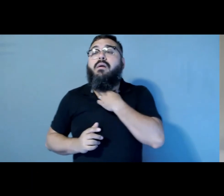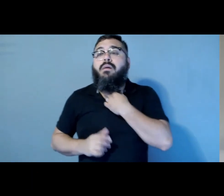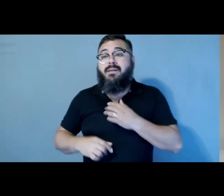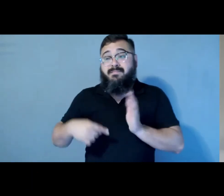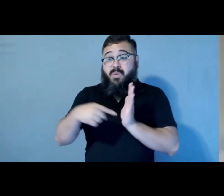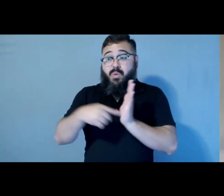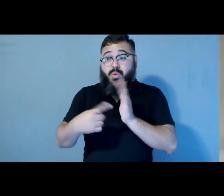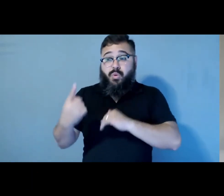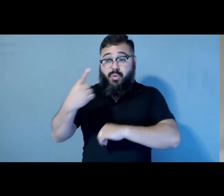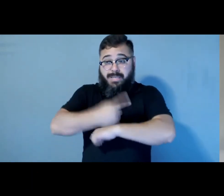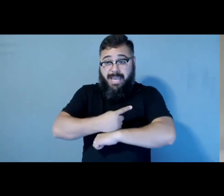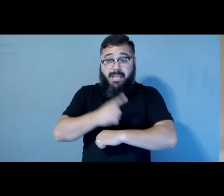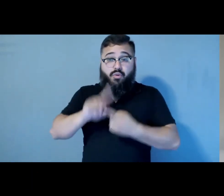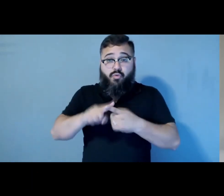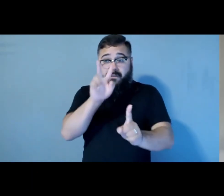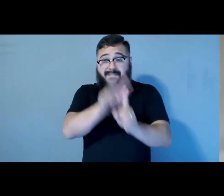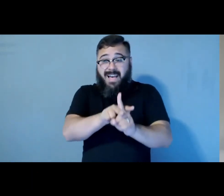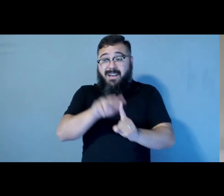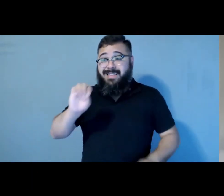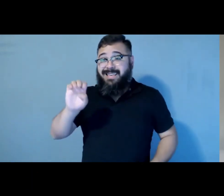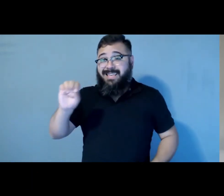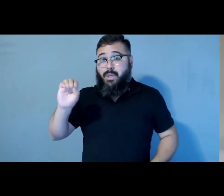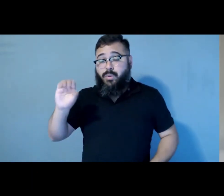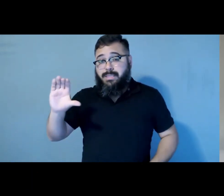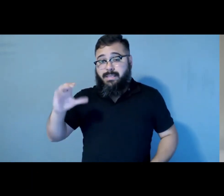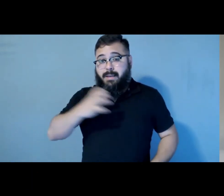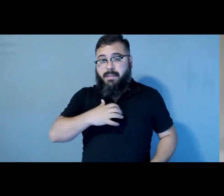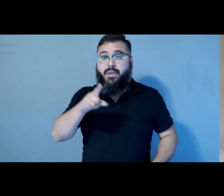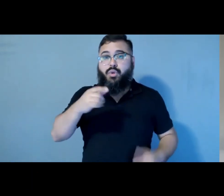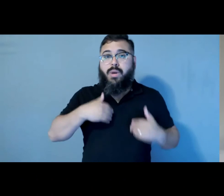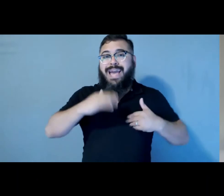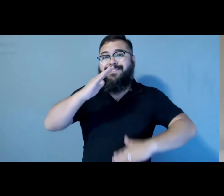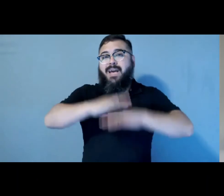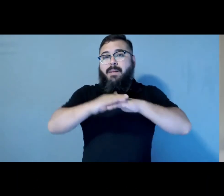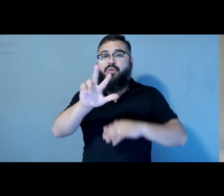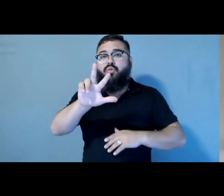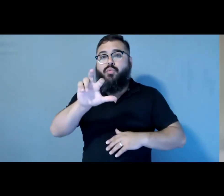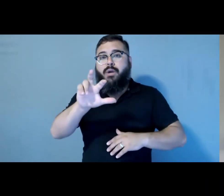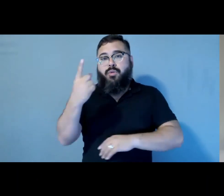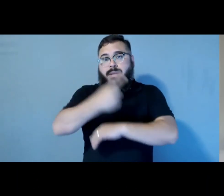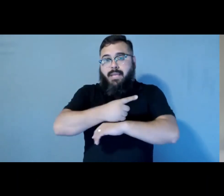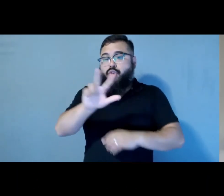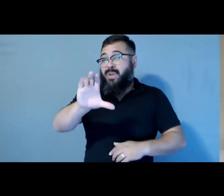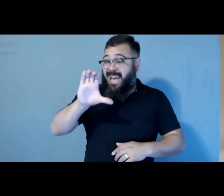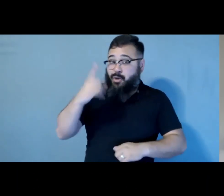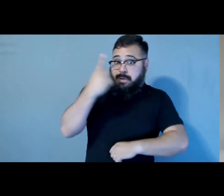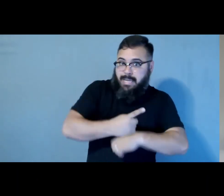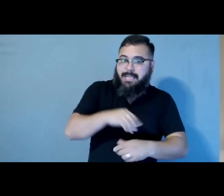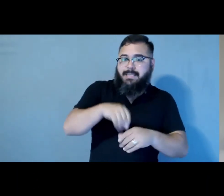to file an EEOC complaint. Generally you have up to 300 days in the State of Texas to file a complaint with the EEOC.